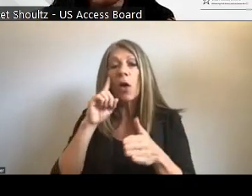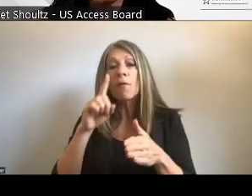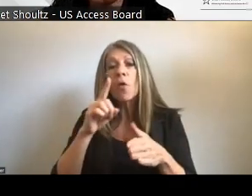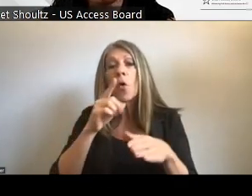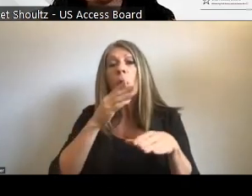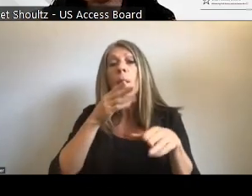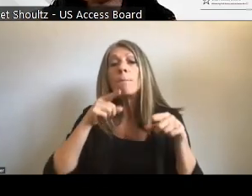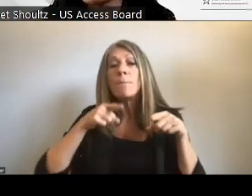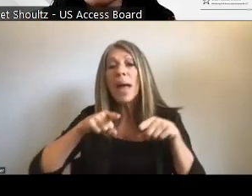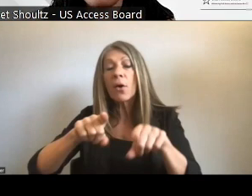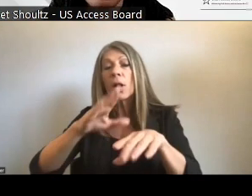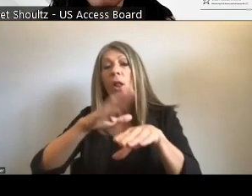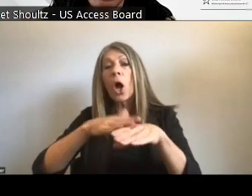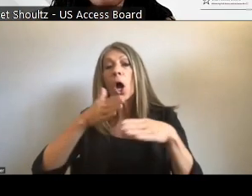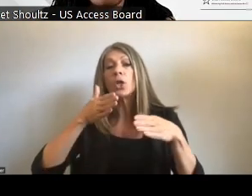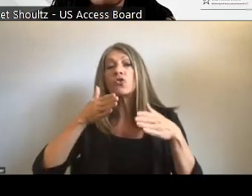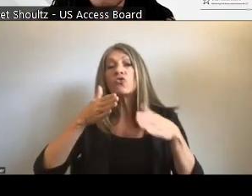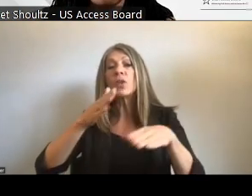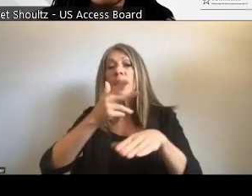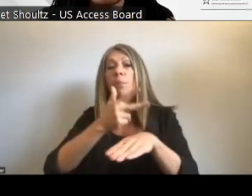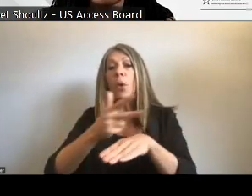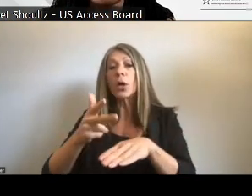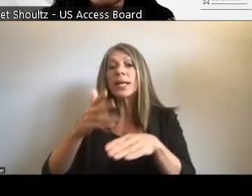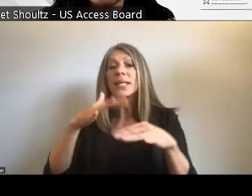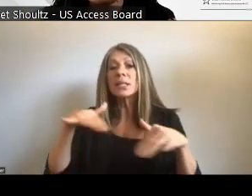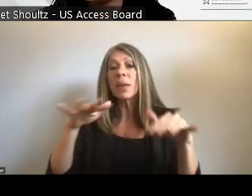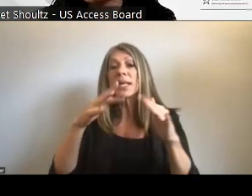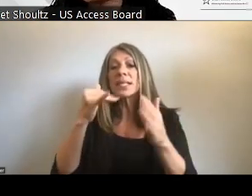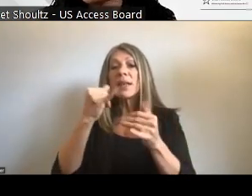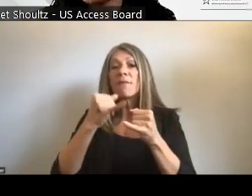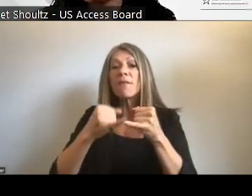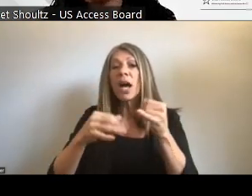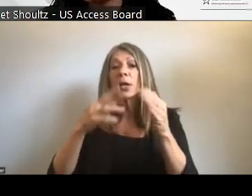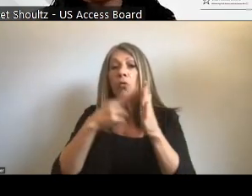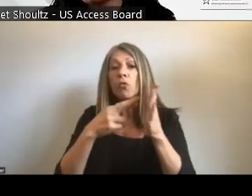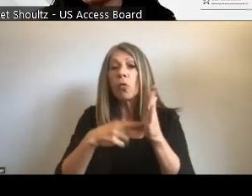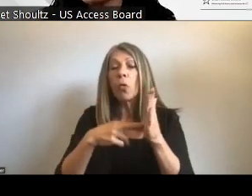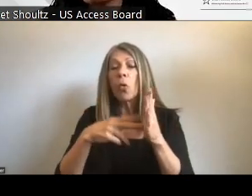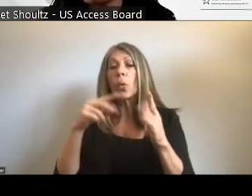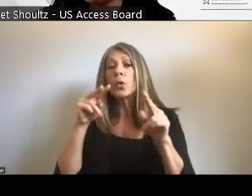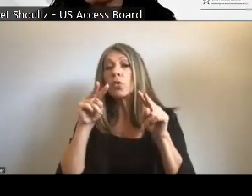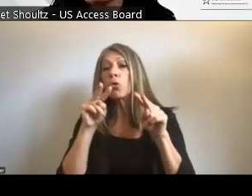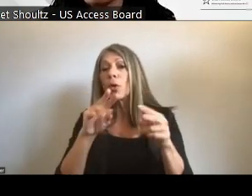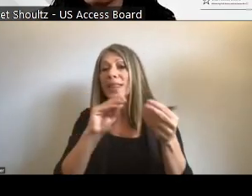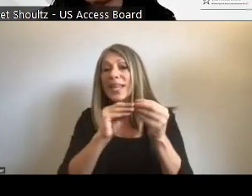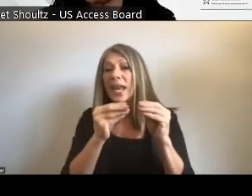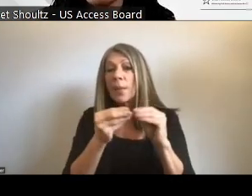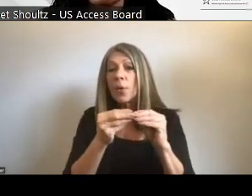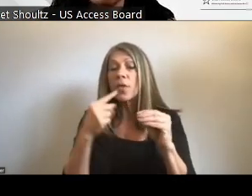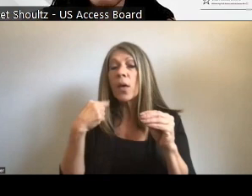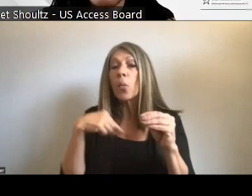on-street parking space in the final rule, when you take the dimension that we have specified,